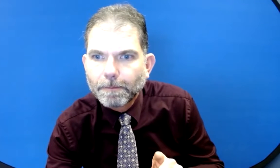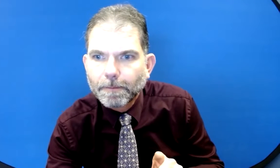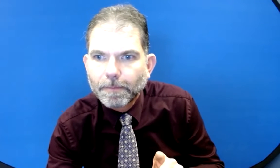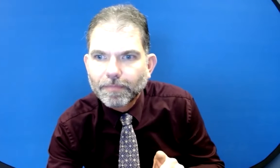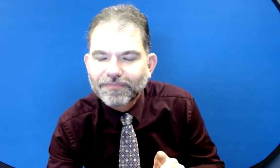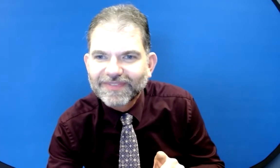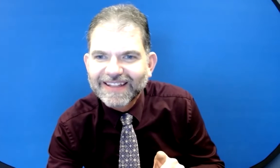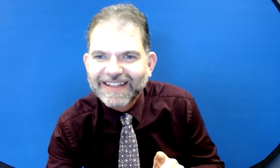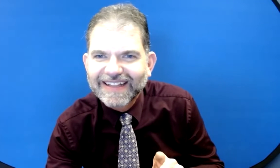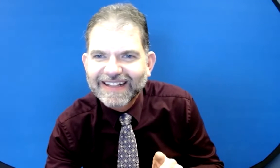Okay.